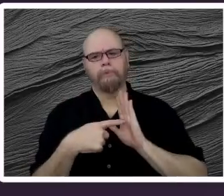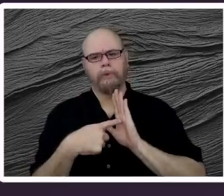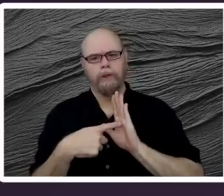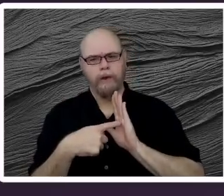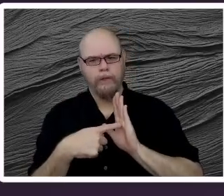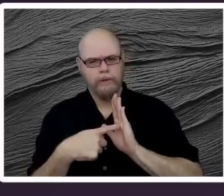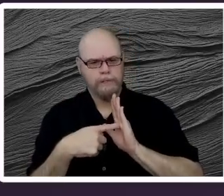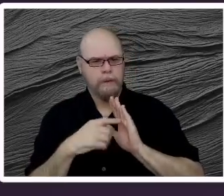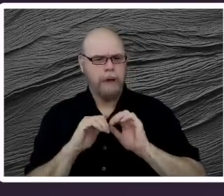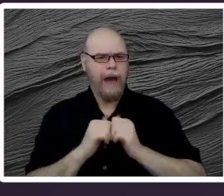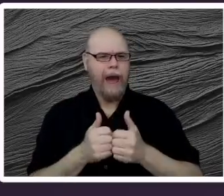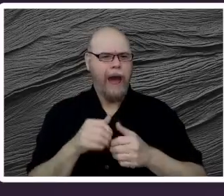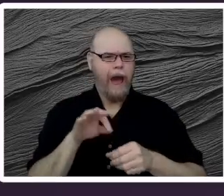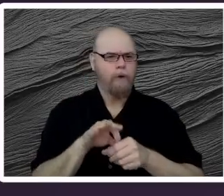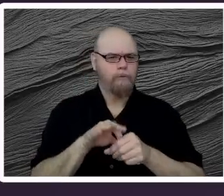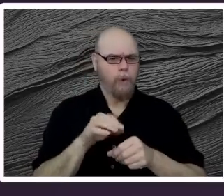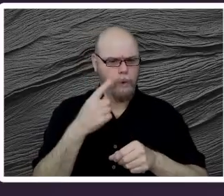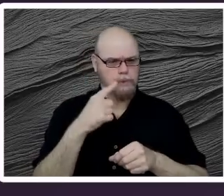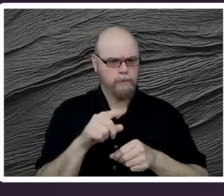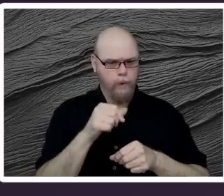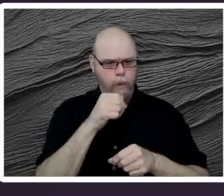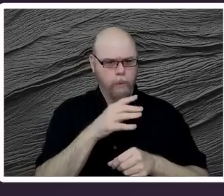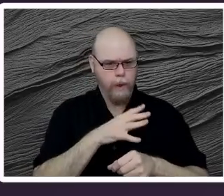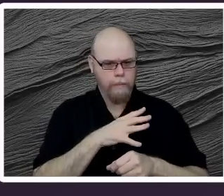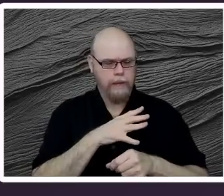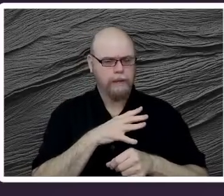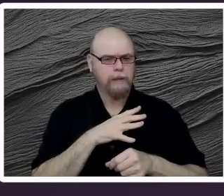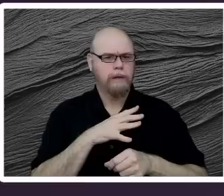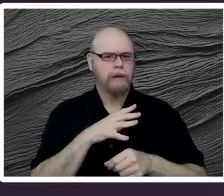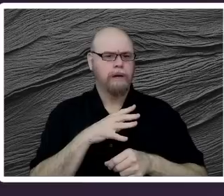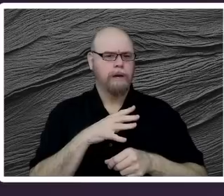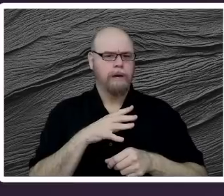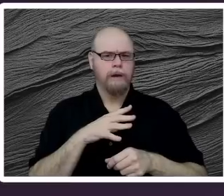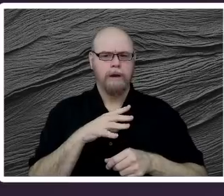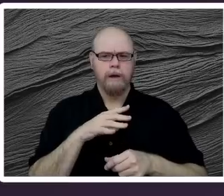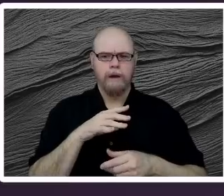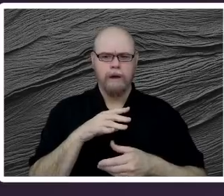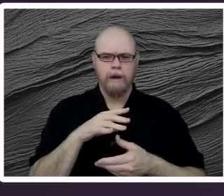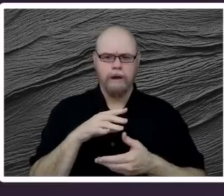posters were displayed. The Historical Society of Palm Beach County Florida enlarged the posters and